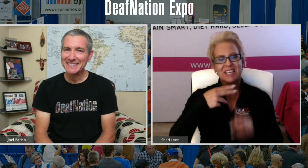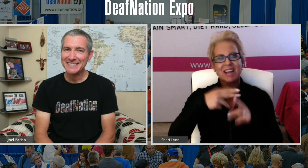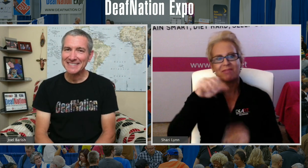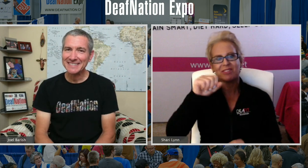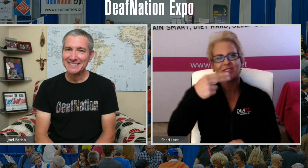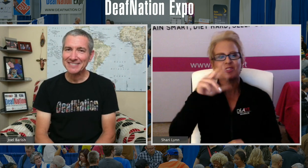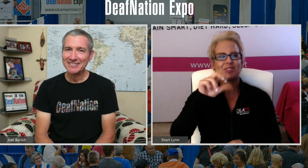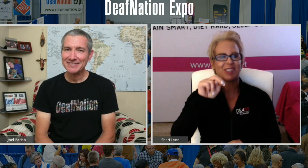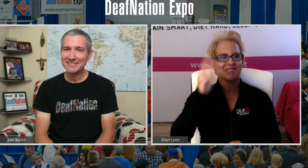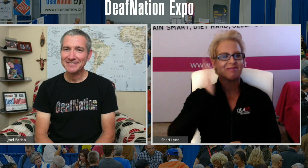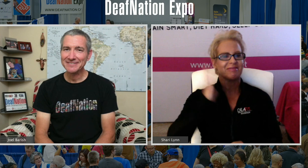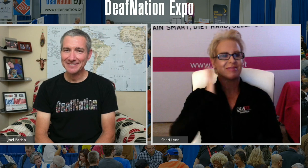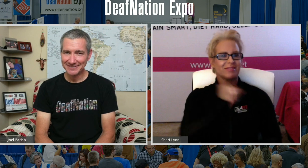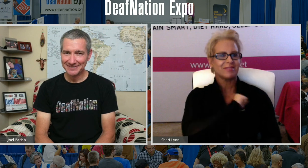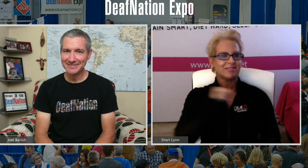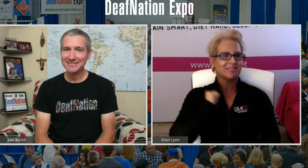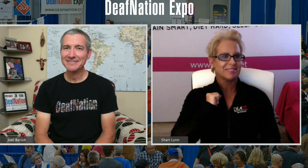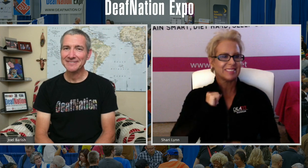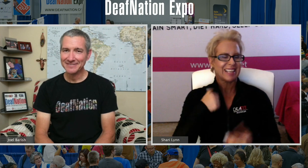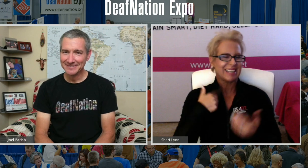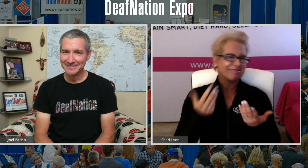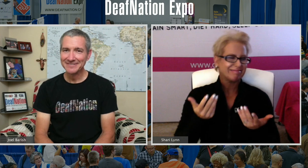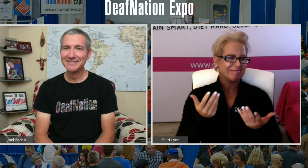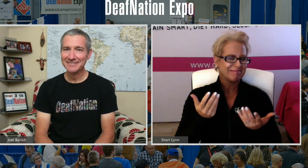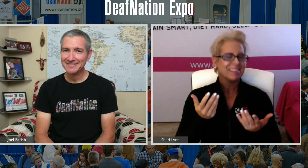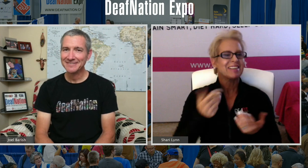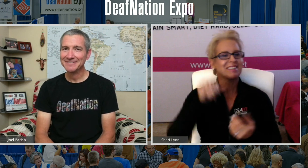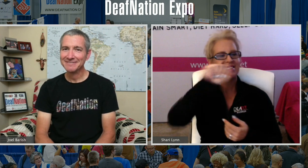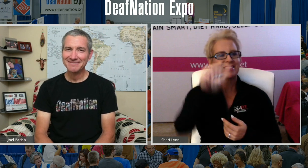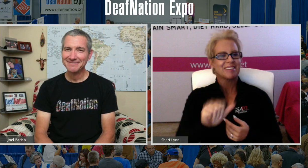Really, my name is Sharon and this used to be my sign name, which I wasn’t sure about but